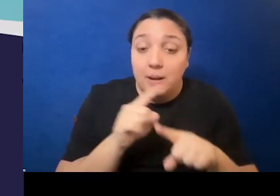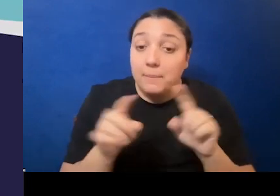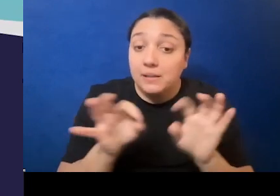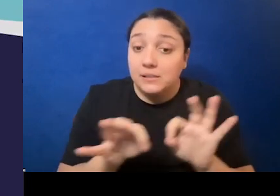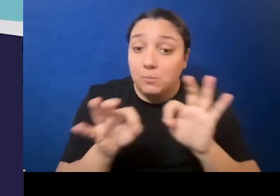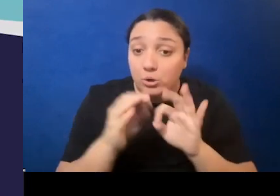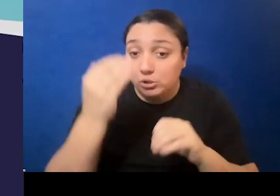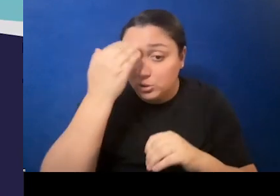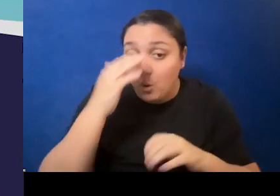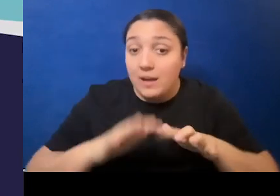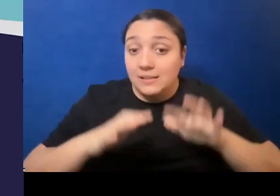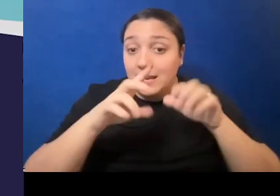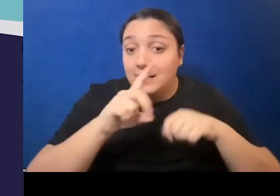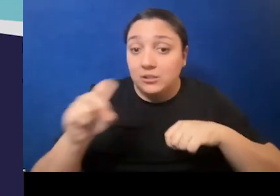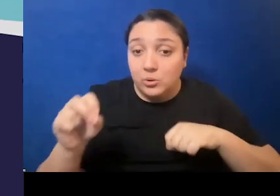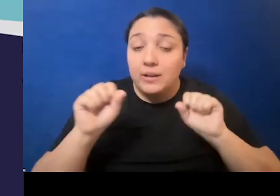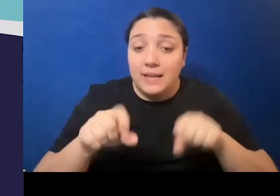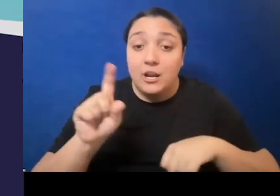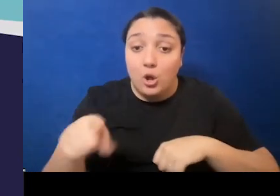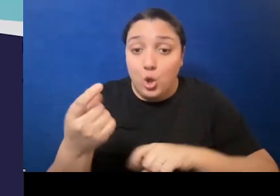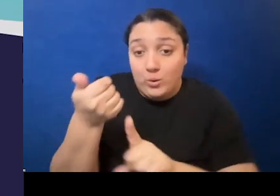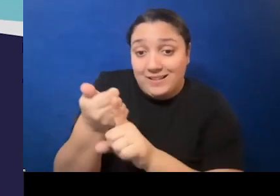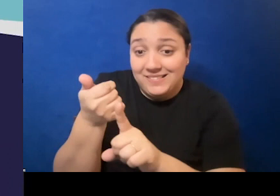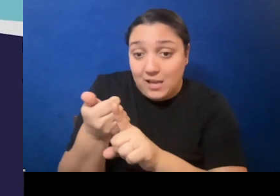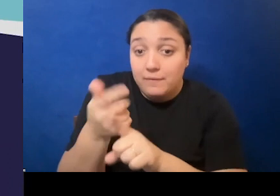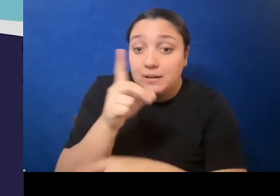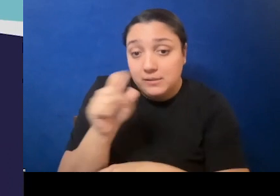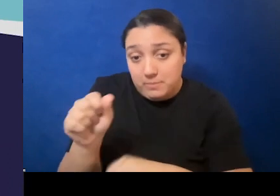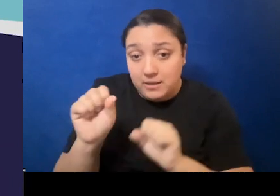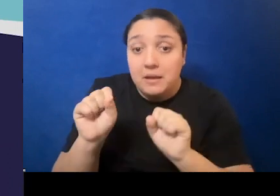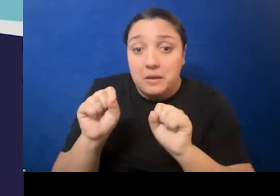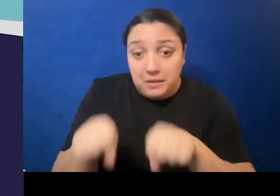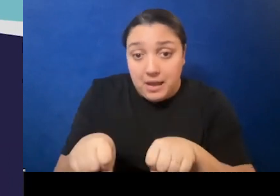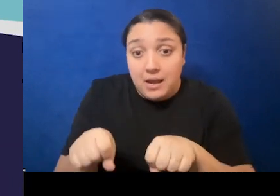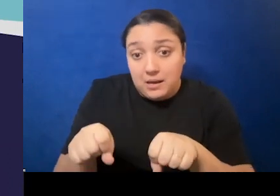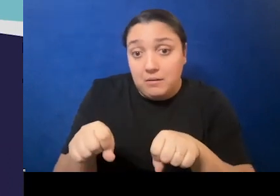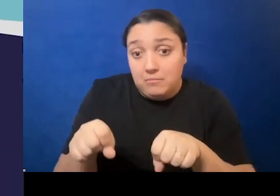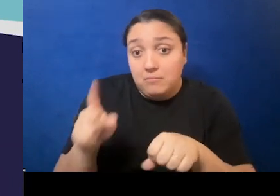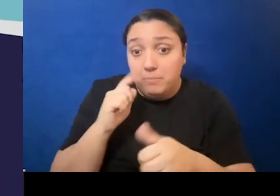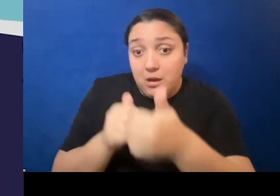STUDENTS NOT IDENTIFIED YET WITH A DISABILITY. IT IS IMPORTANT TO KNOW THAT ANXIETY DISORDER IS A DISABILITY